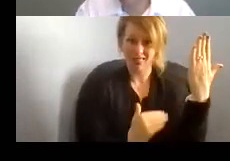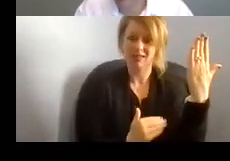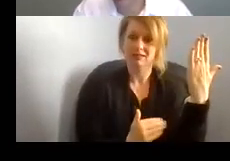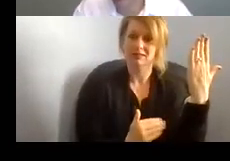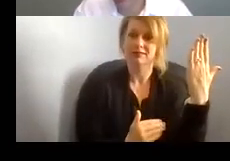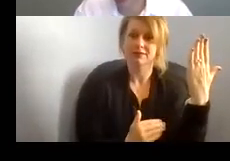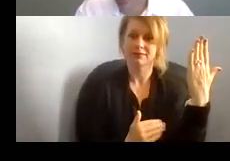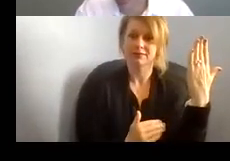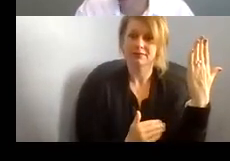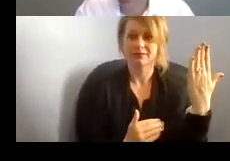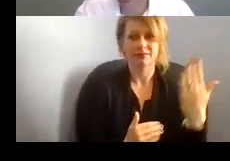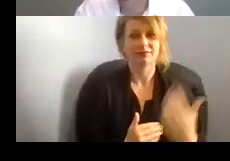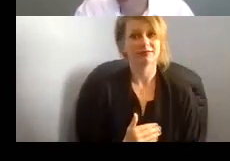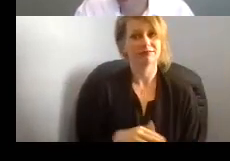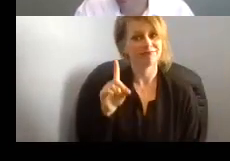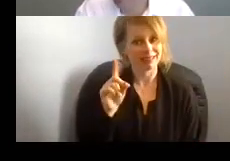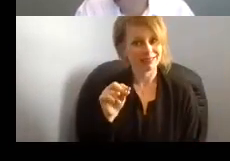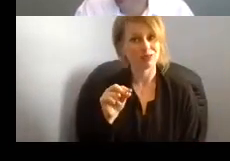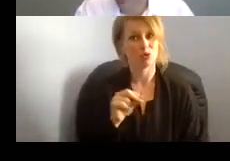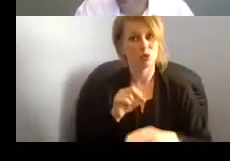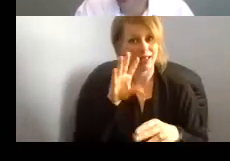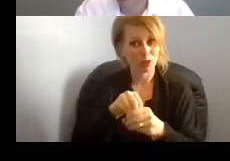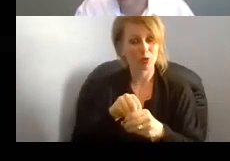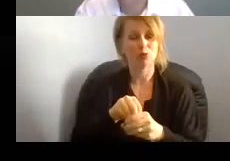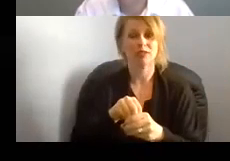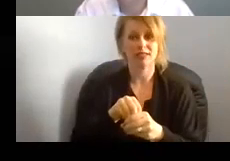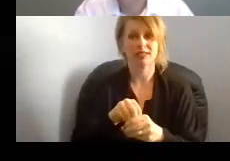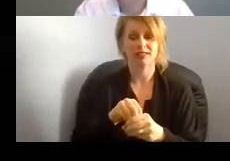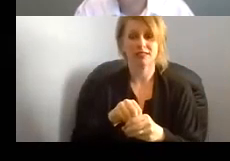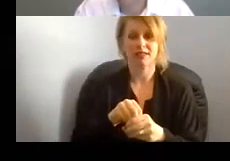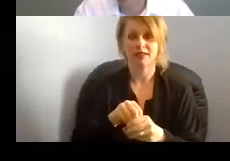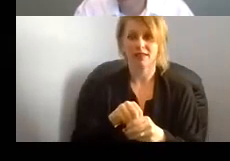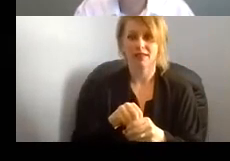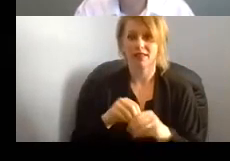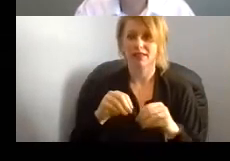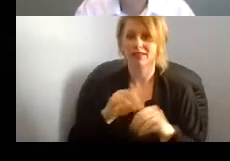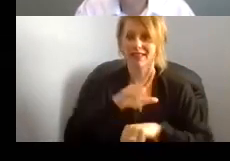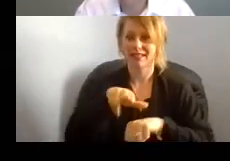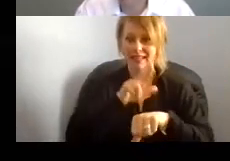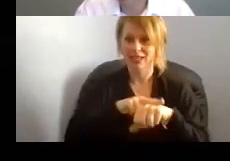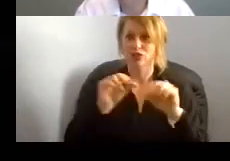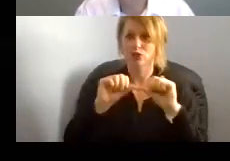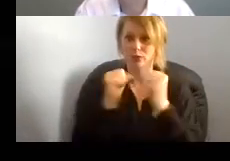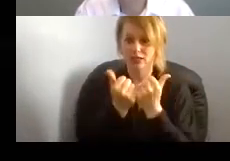Students because it does include the School Superintendents Association, the National Association for Elementary School Principals,